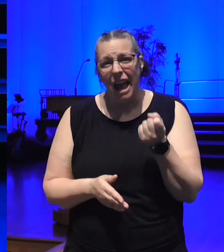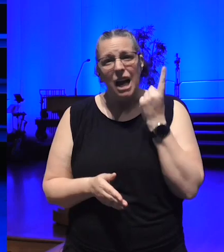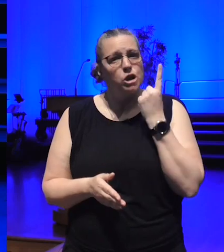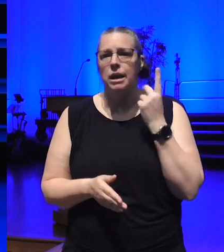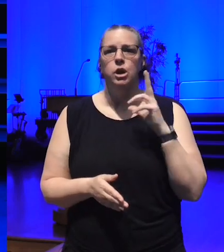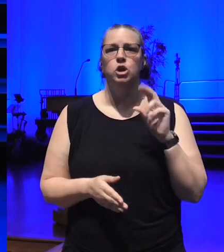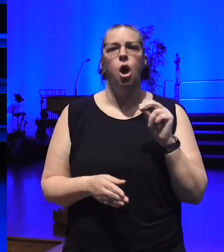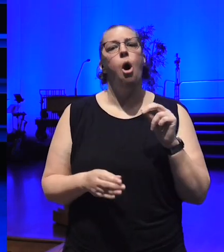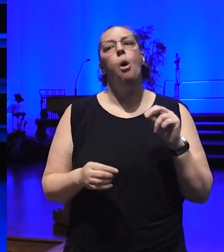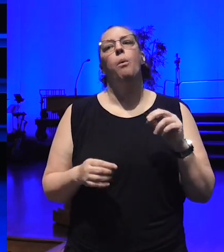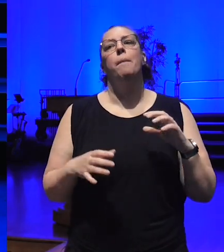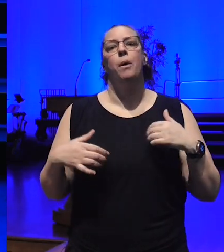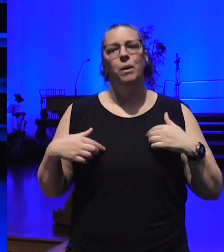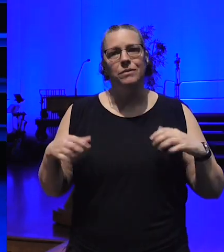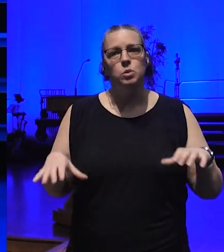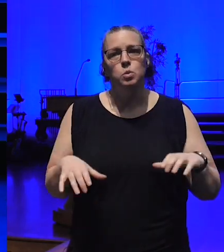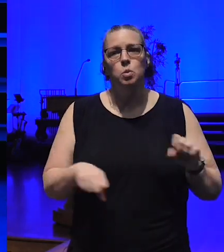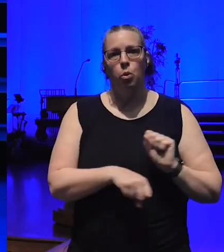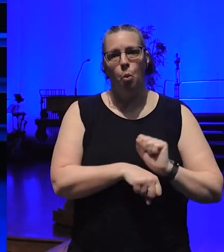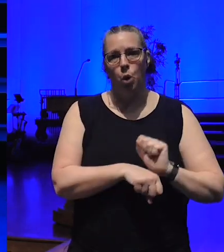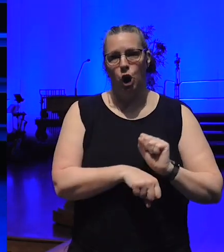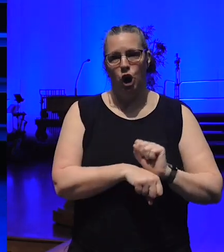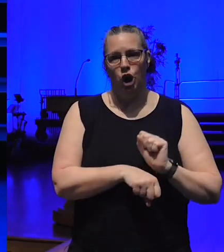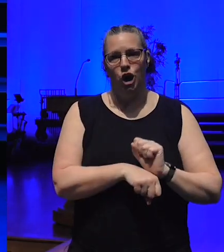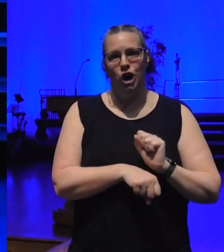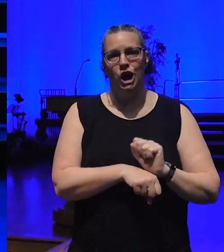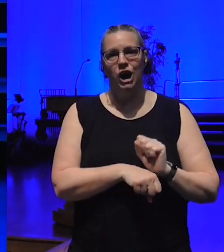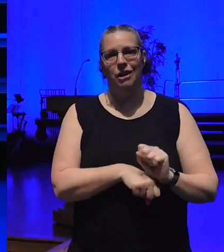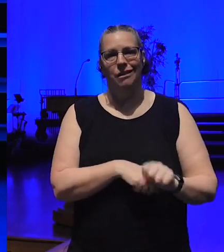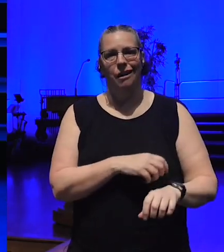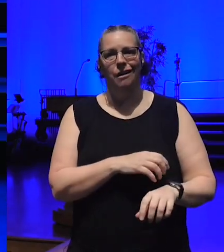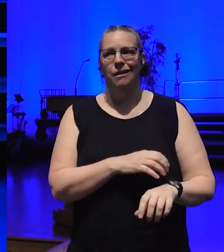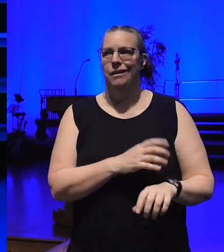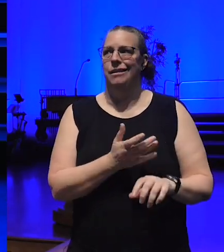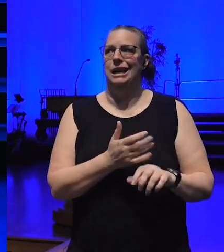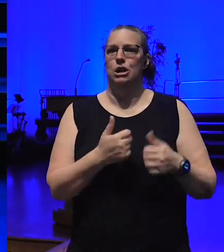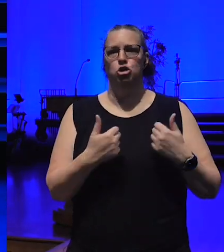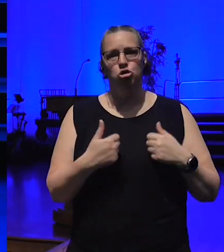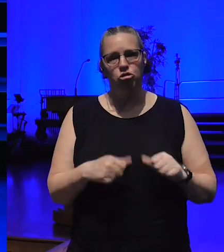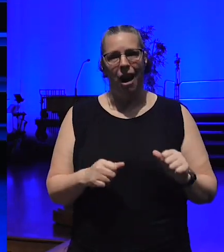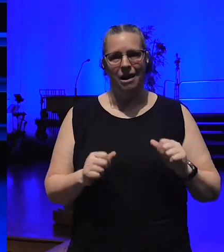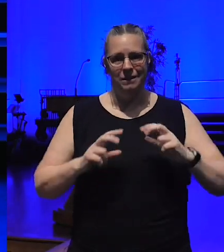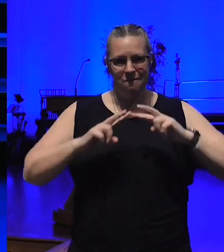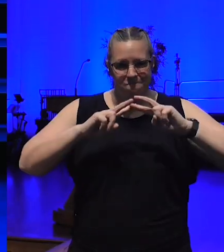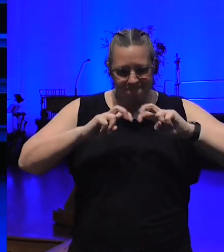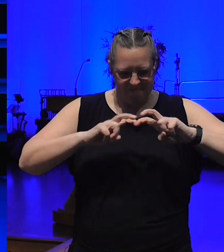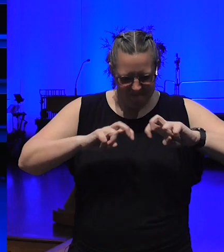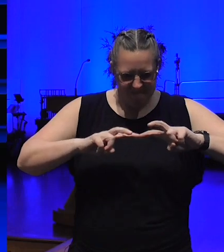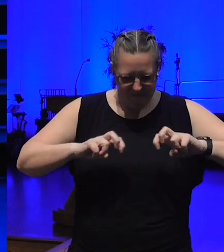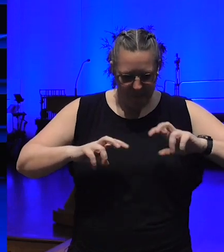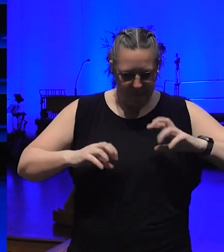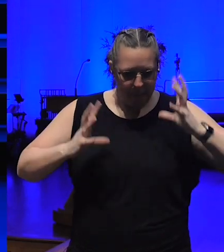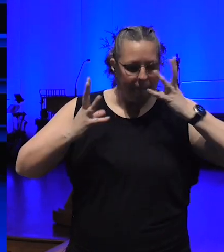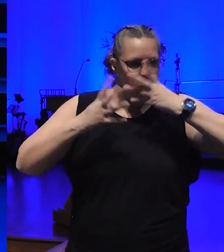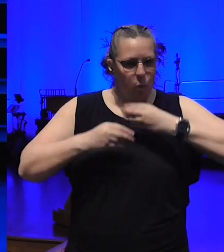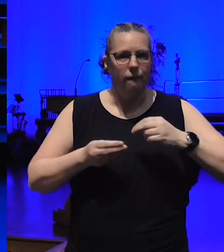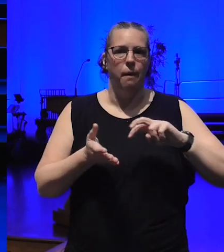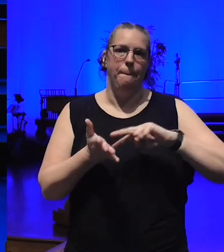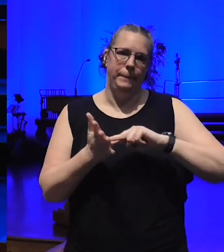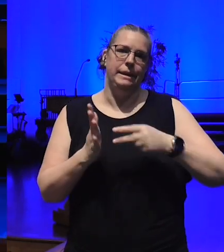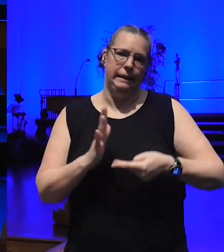that work in our own Consciousness and take the time to mine that beautiful and precious meaning